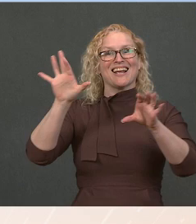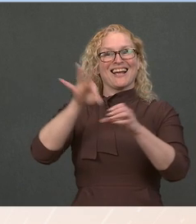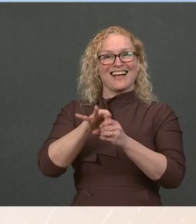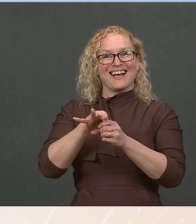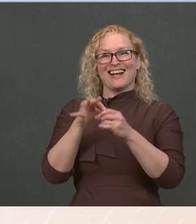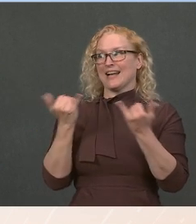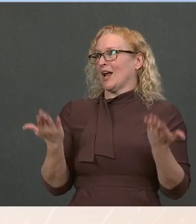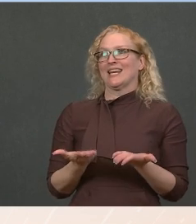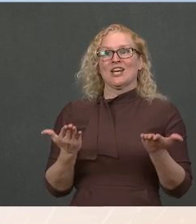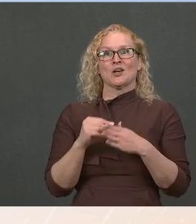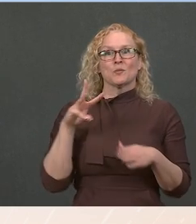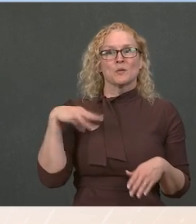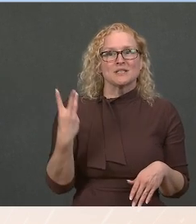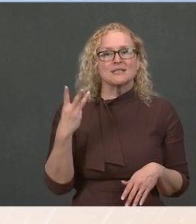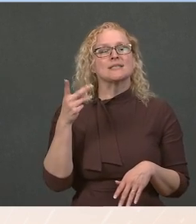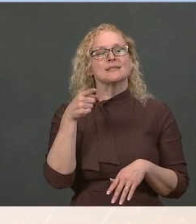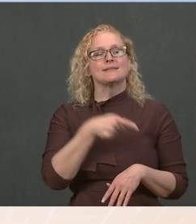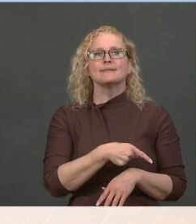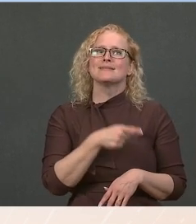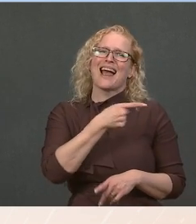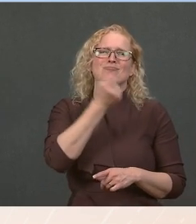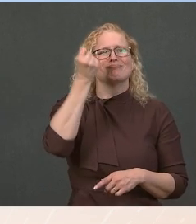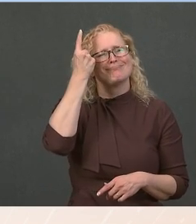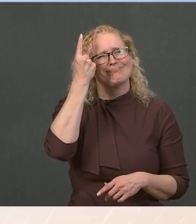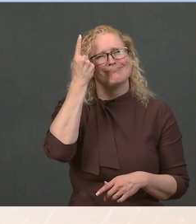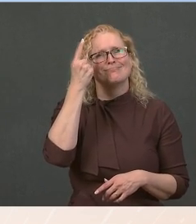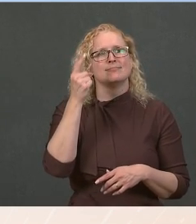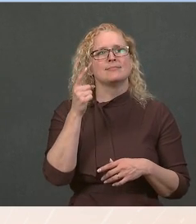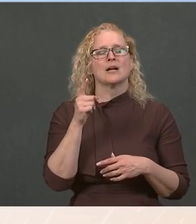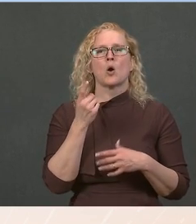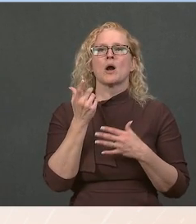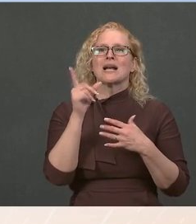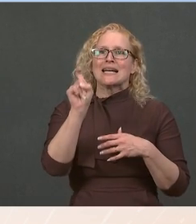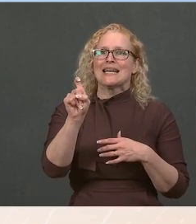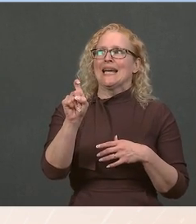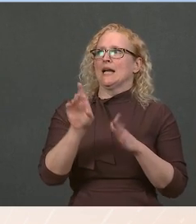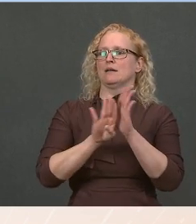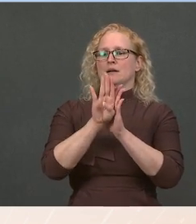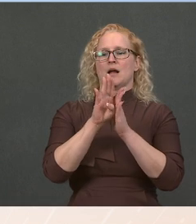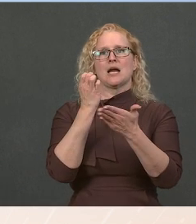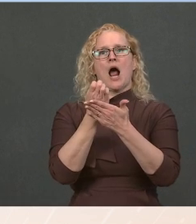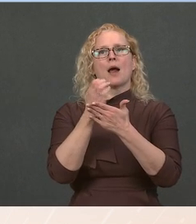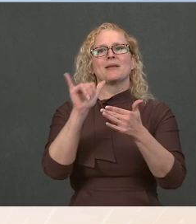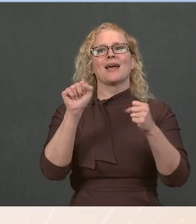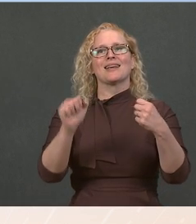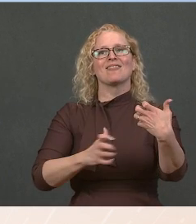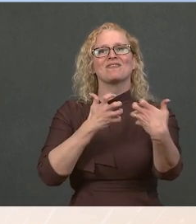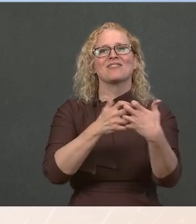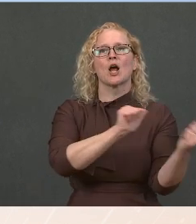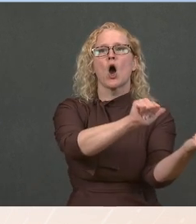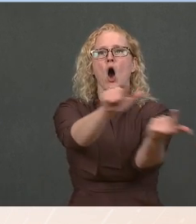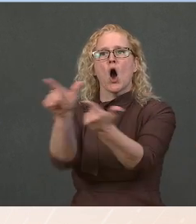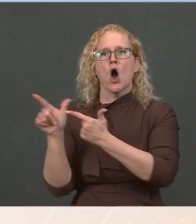with an economy that works for all. What we're trying to figure out and what you have seen is just working out -- working through the components.